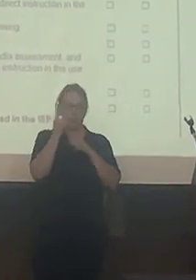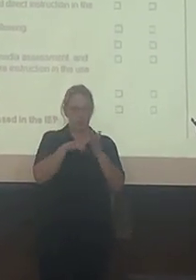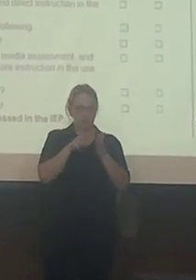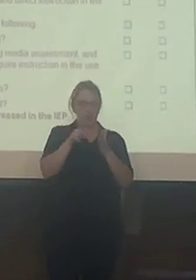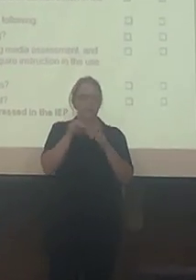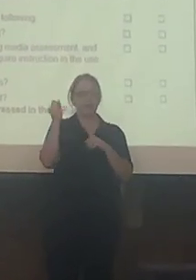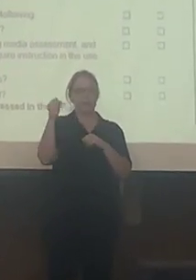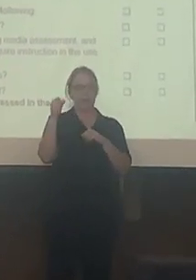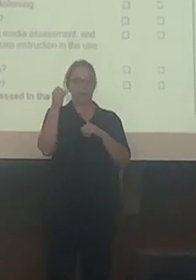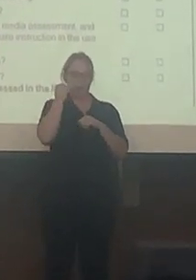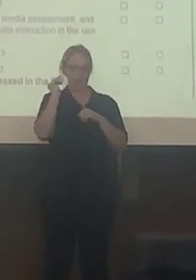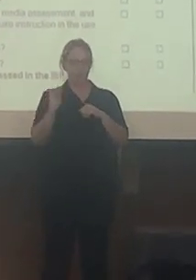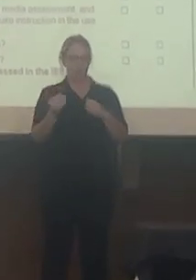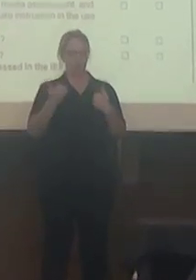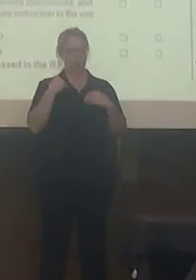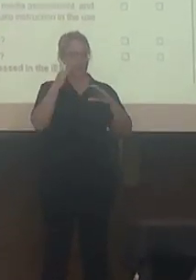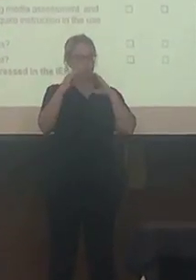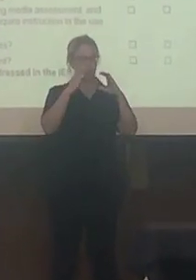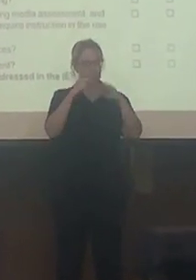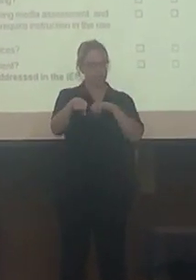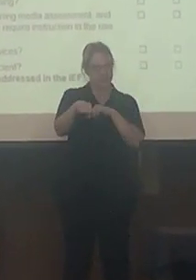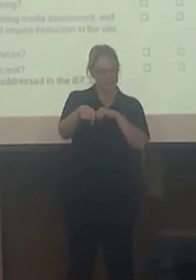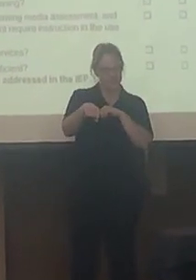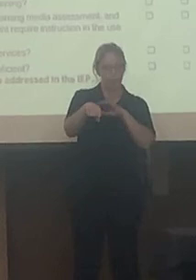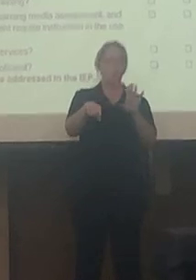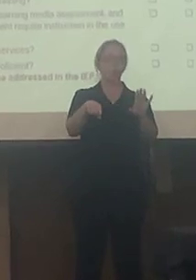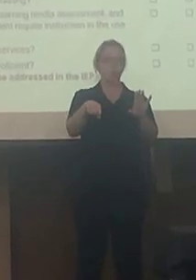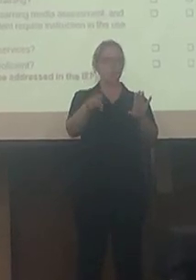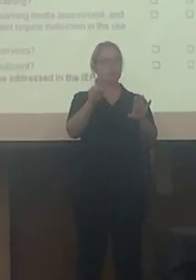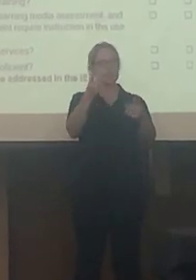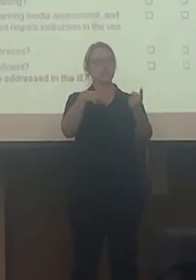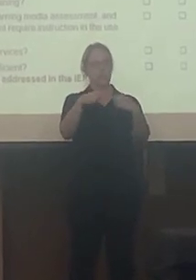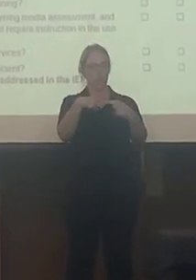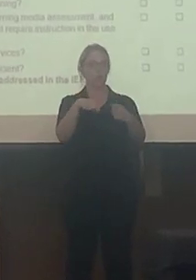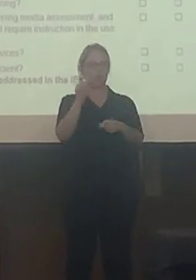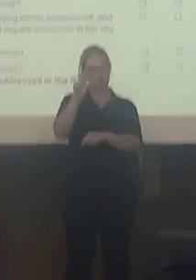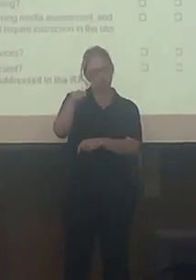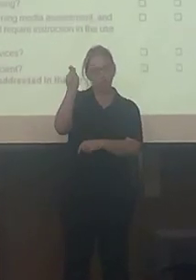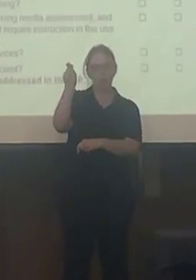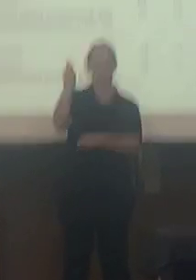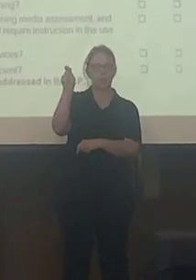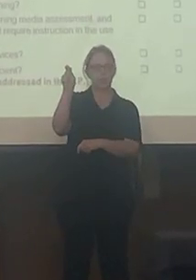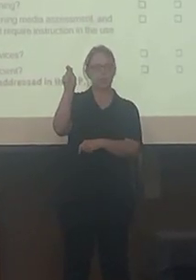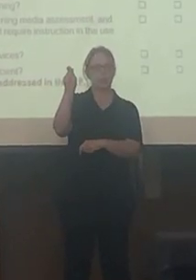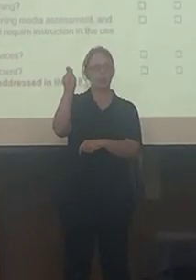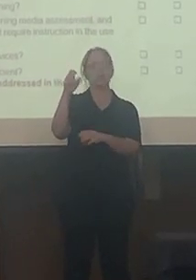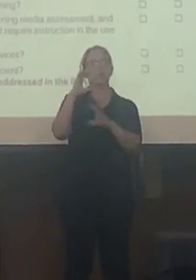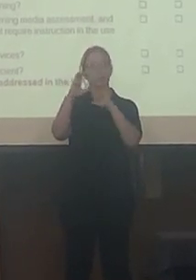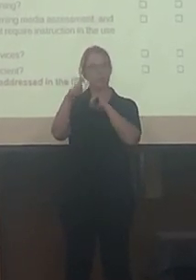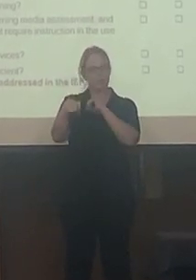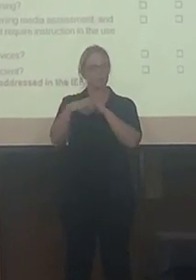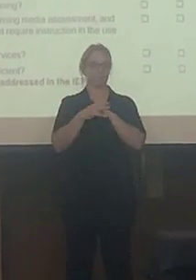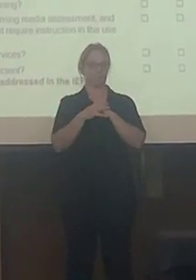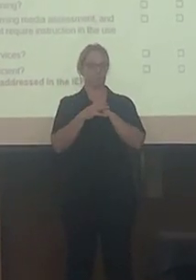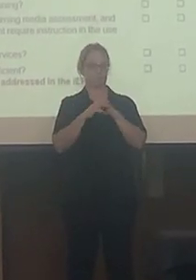if the child has communication needs oh yes the child uses sign check they have communication needs the team needs to go okay how are we going